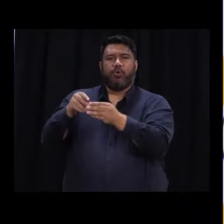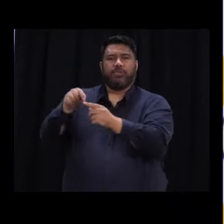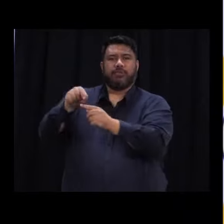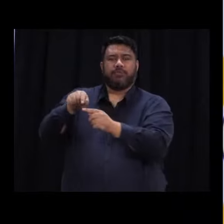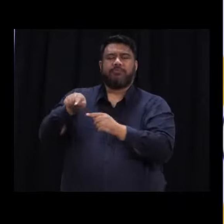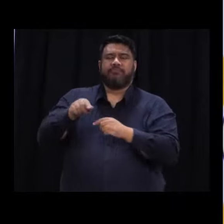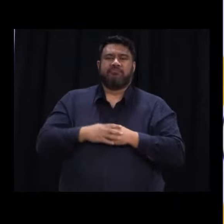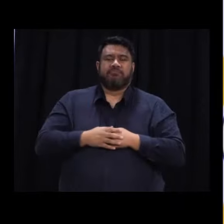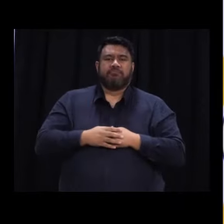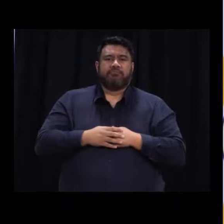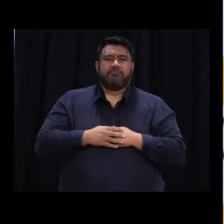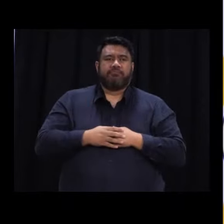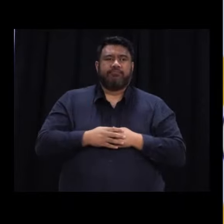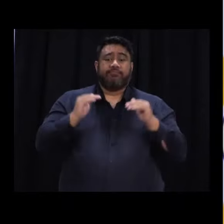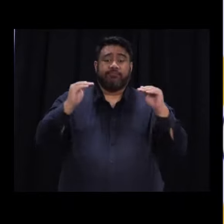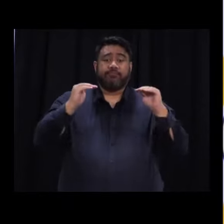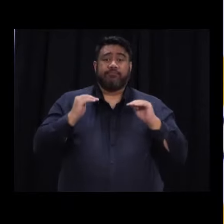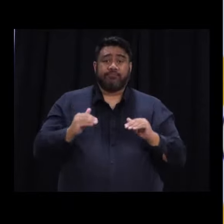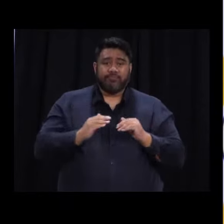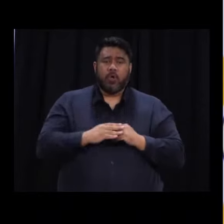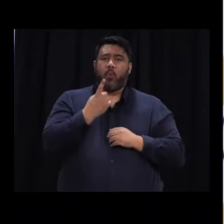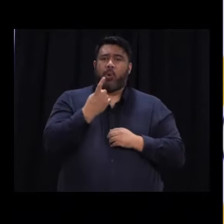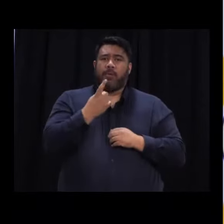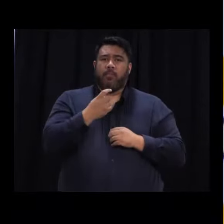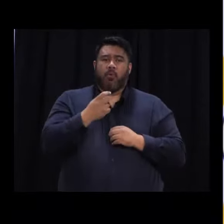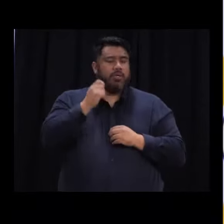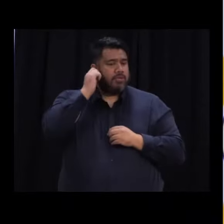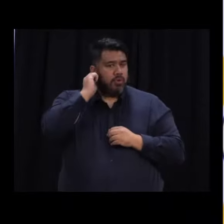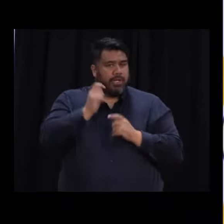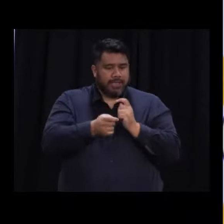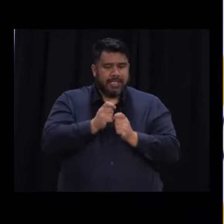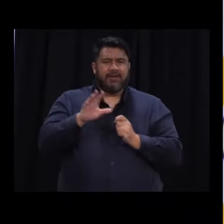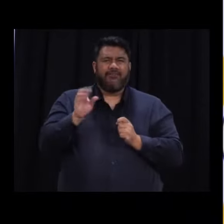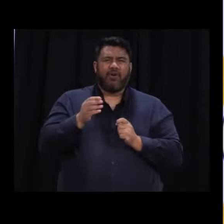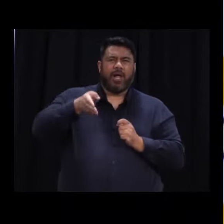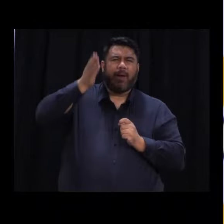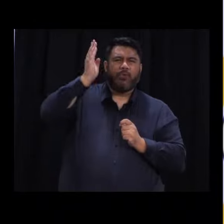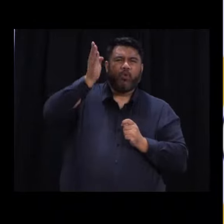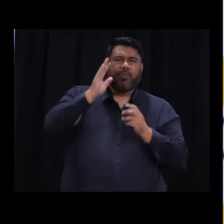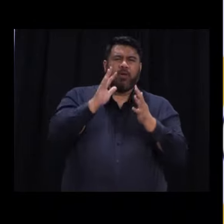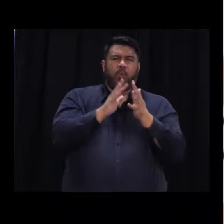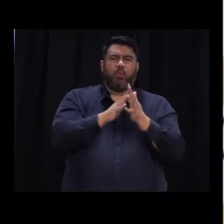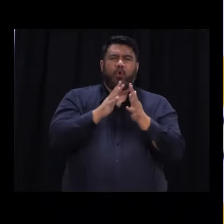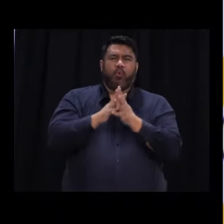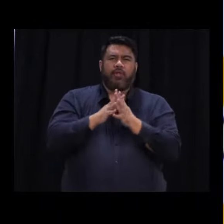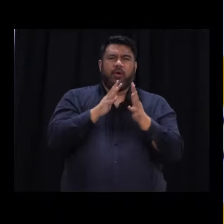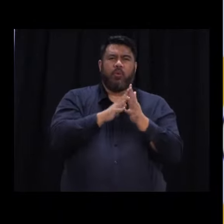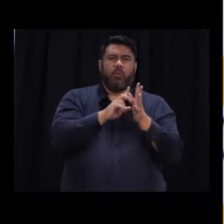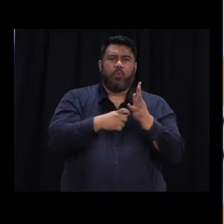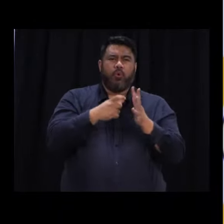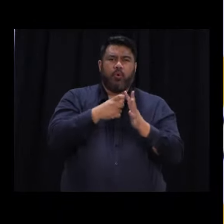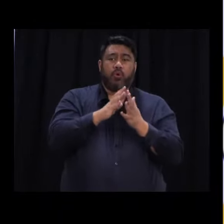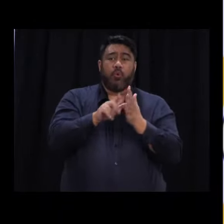Point here in Wellington, as we have seen over the last three